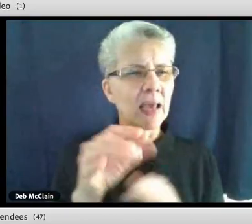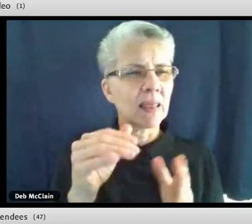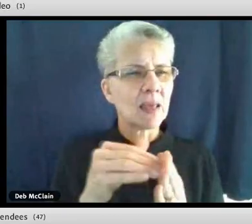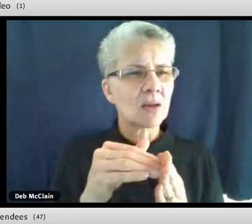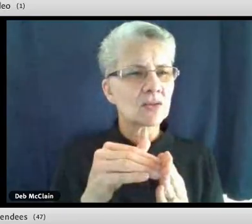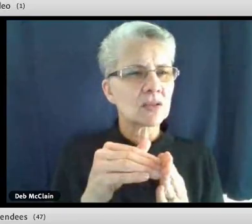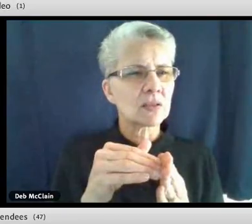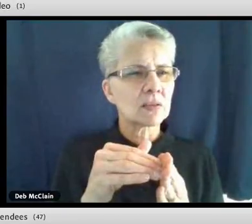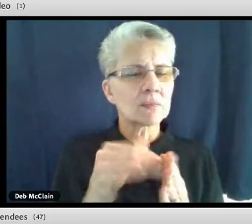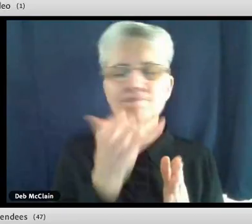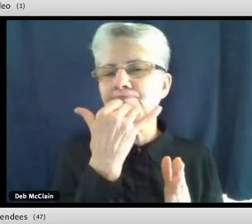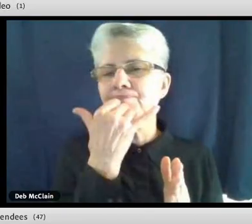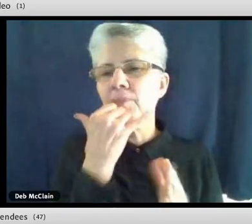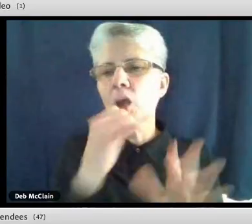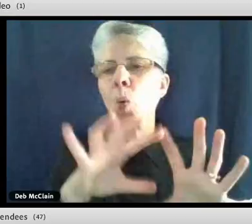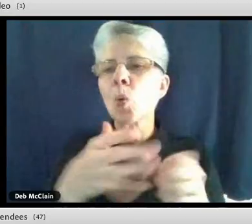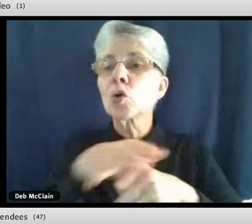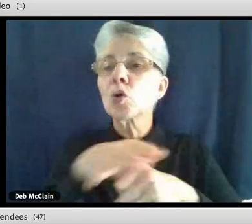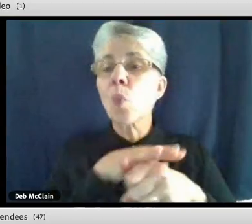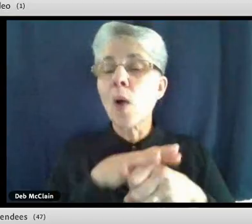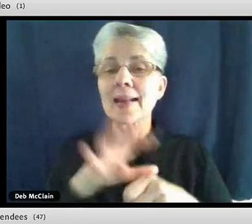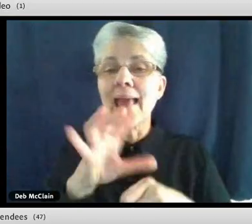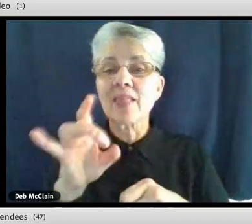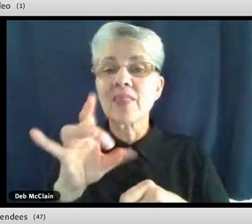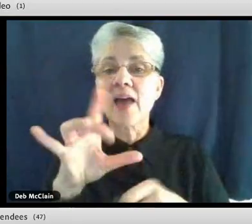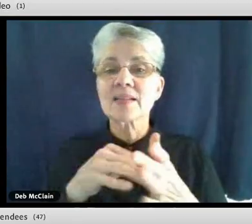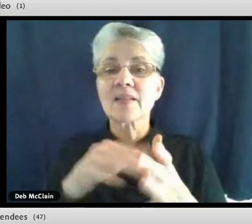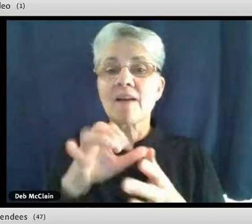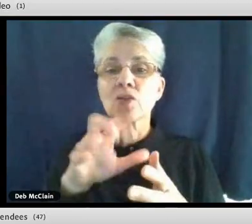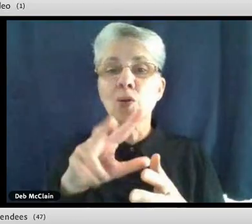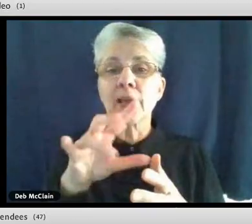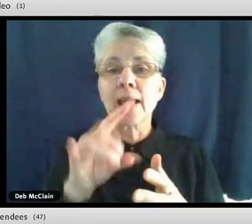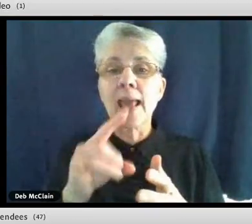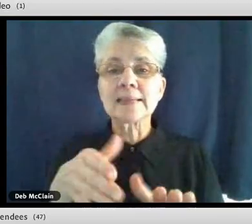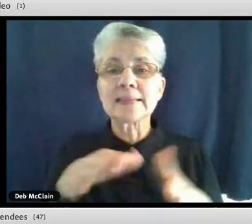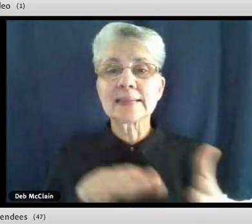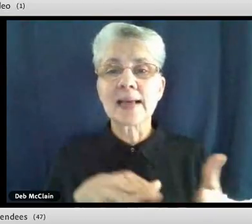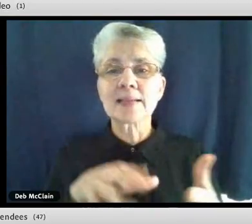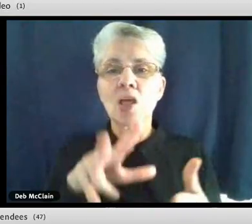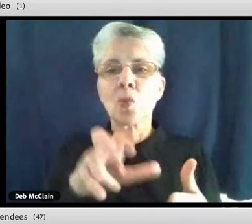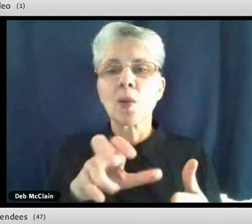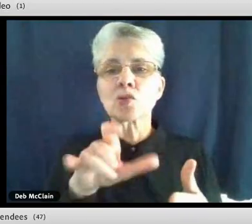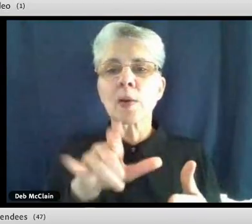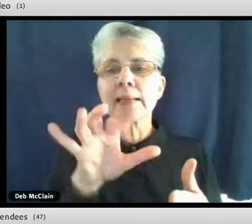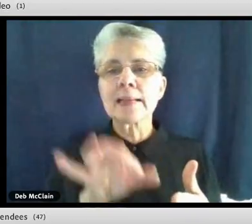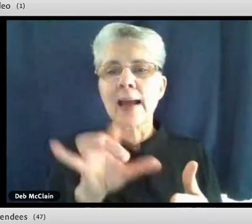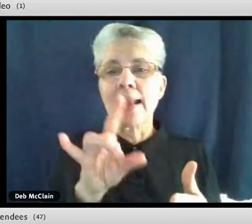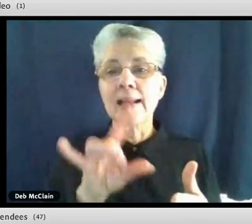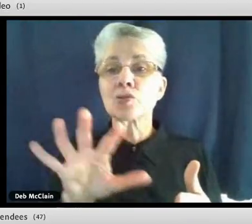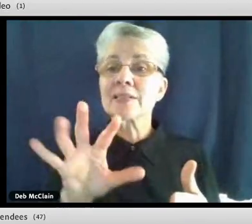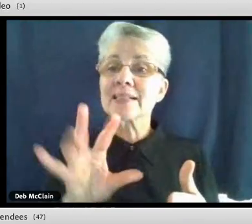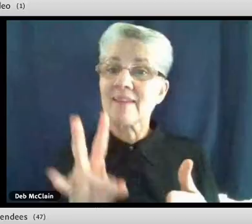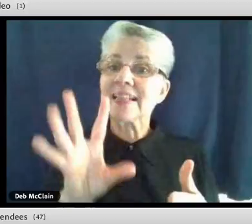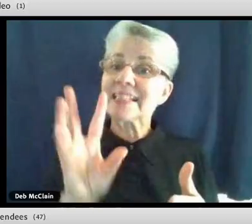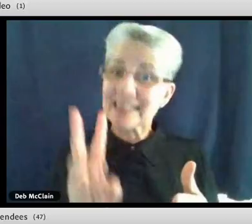I'm sorry this is worldwide, 88,538 deaths and 329,876 recovered.